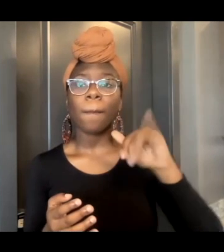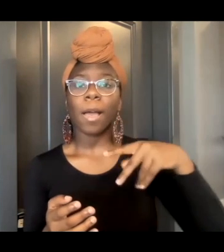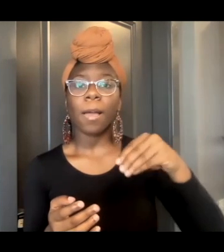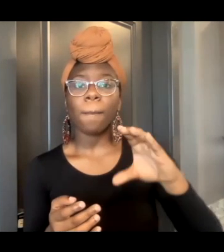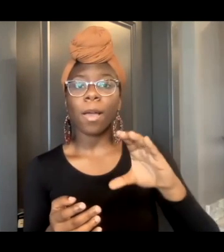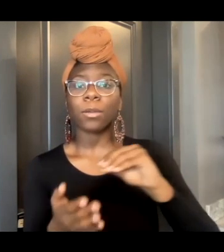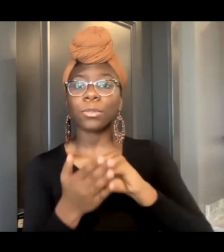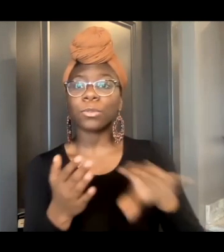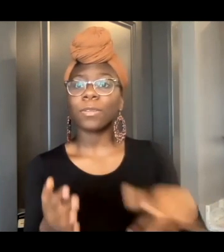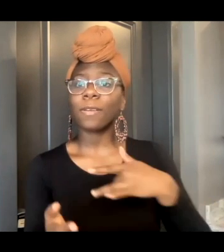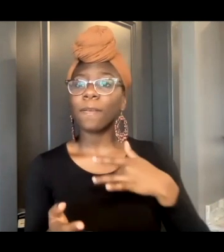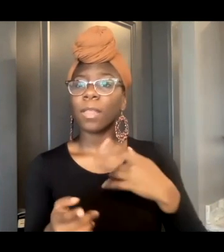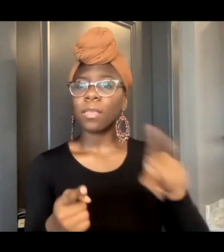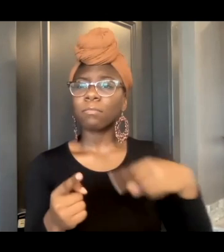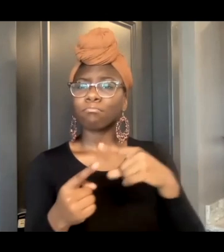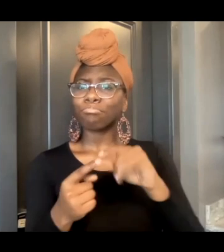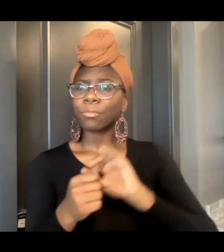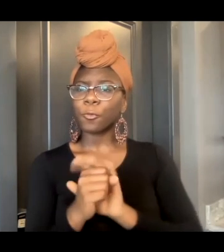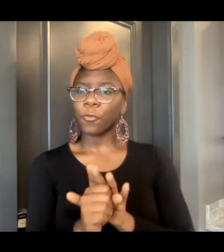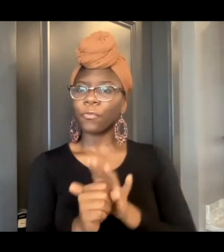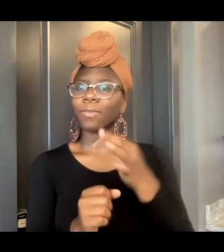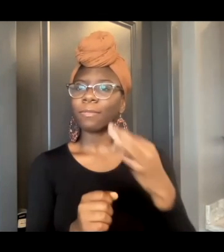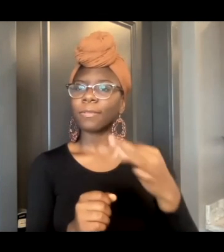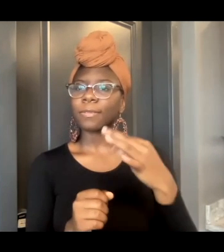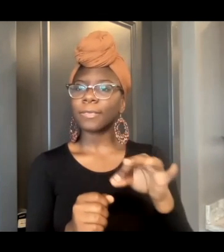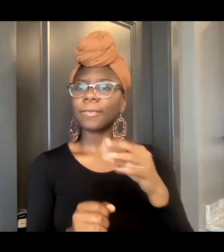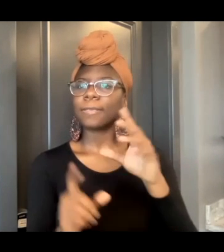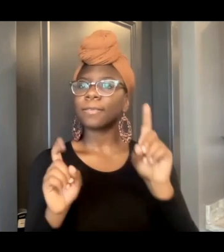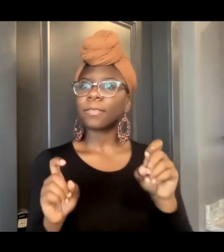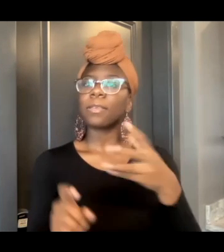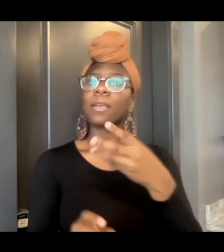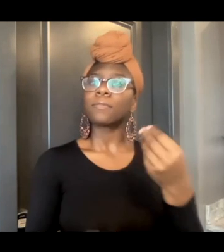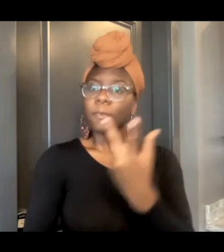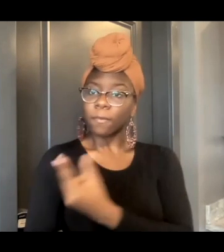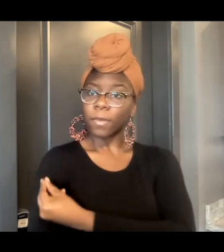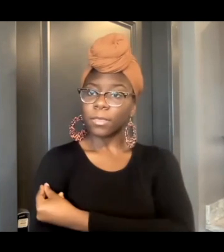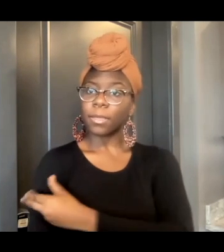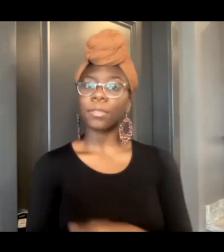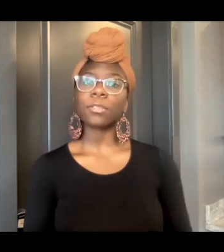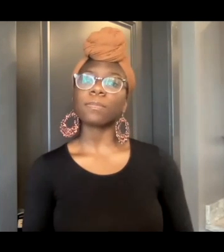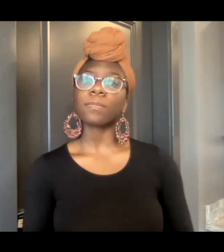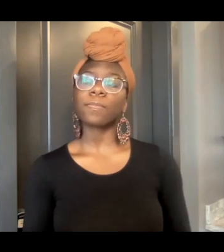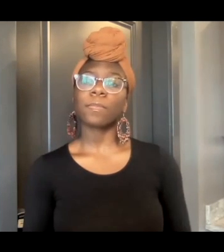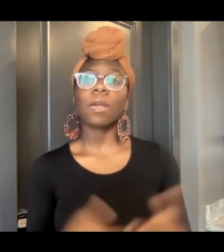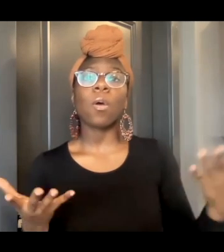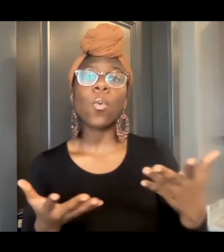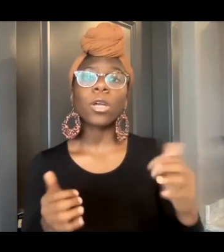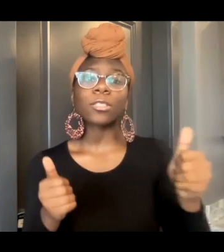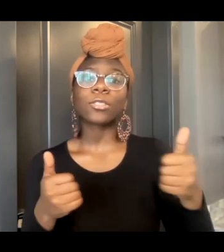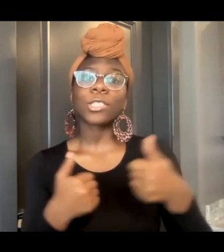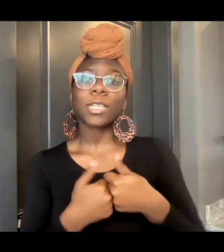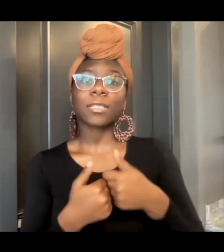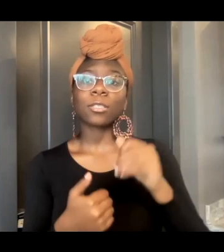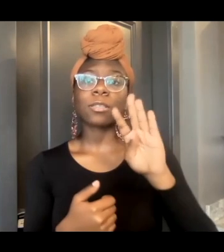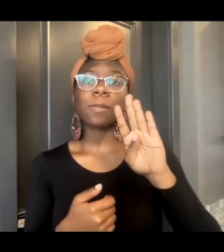2) What are BIPOC students’ feelings about COVID-19 testing and vaccination?